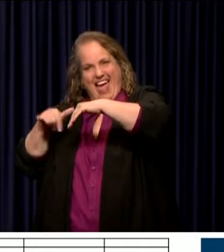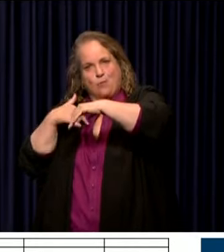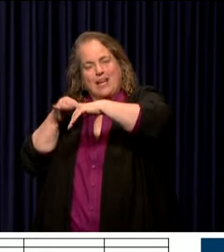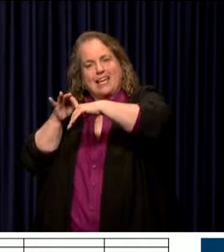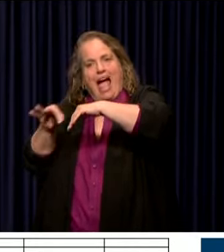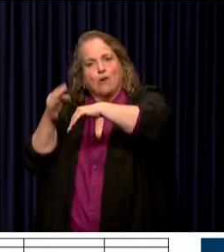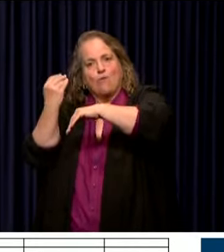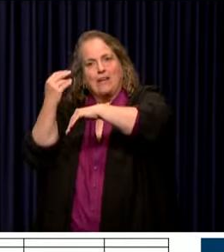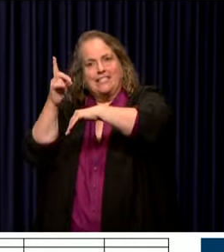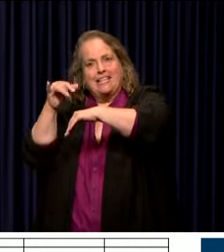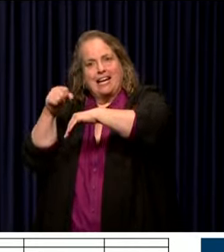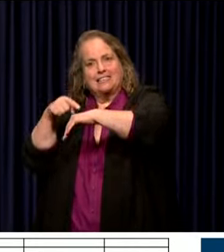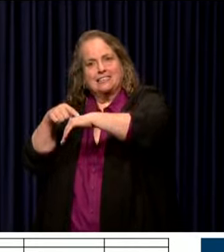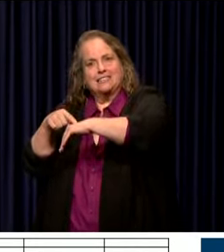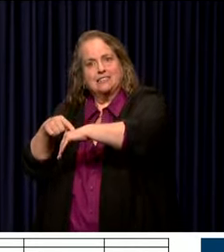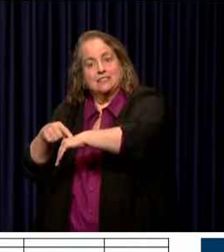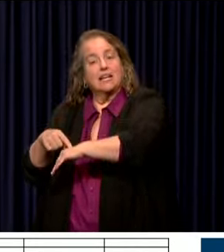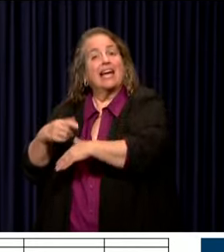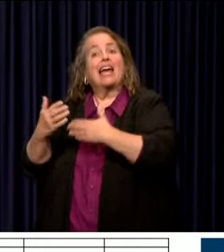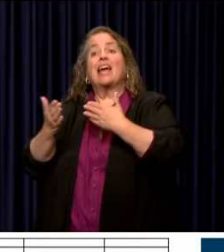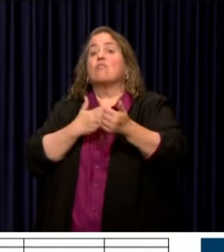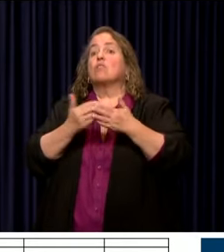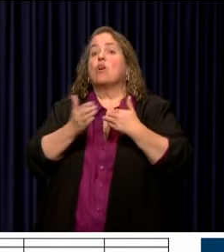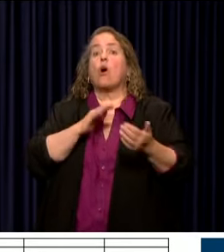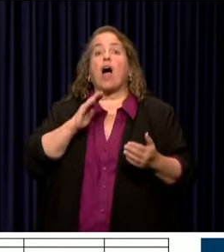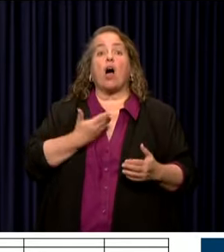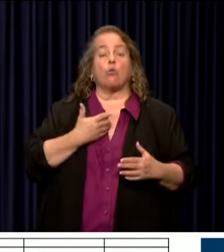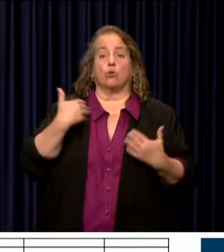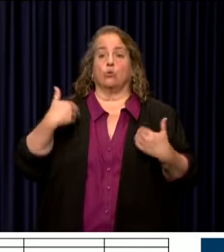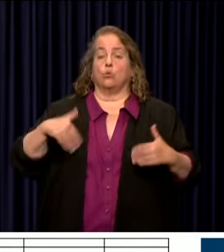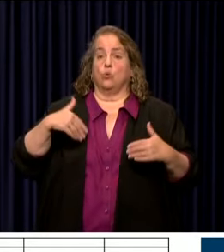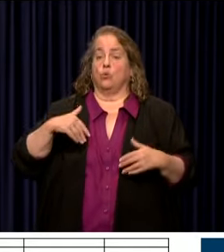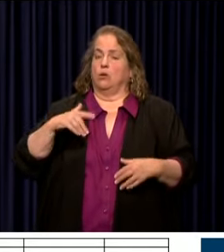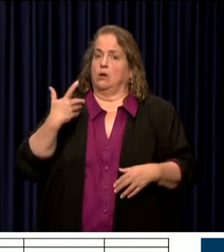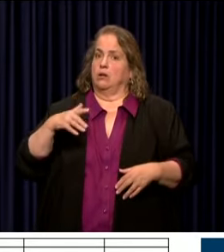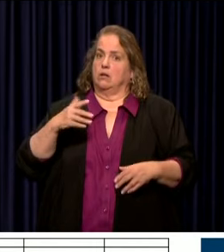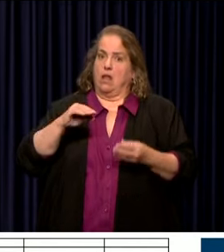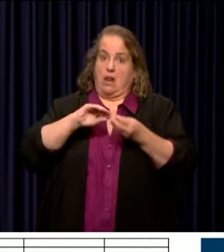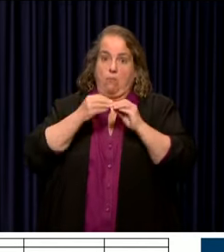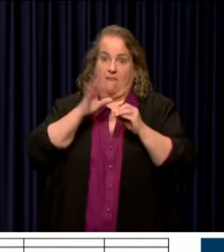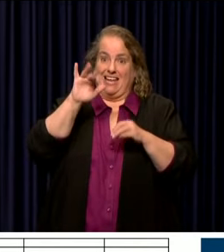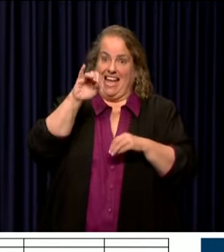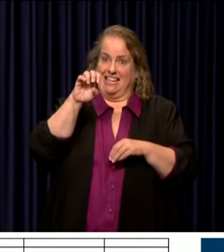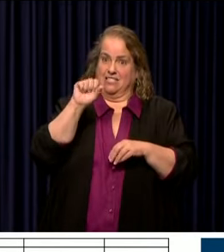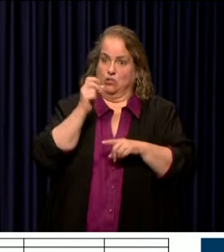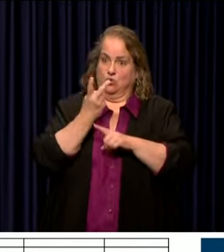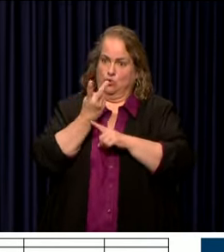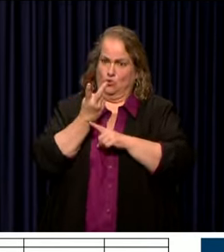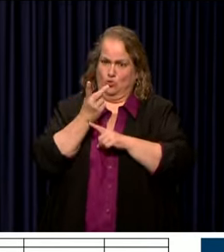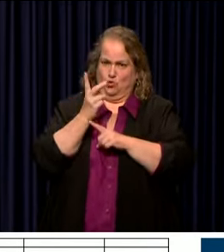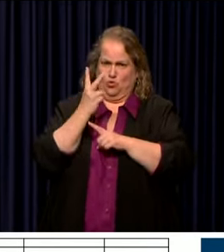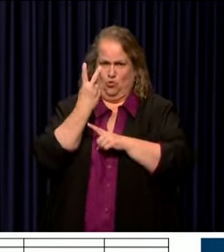SO BY THIS POINT WE KNOW THAT WITH ALL OF THE WORK THAT YOU HAVE DONE, WE ARE NOT